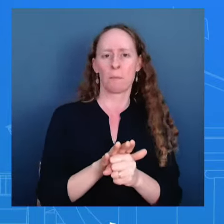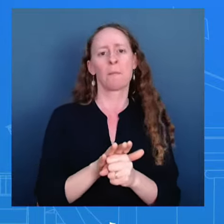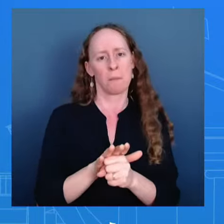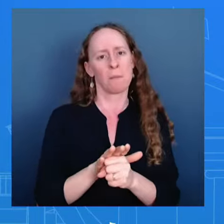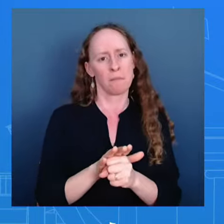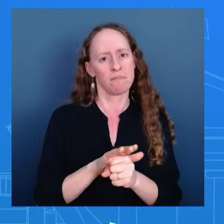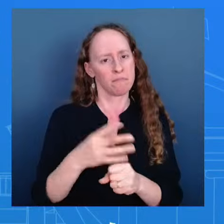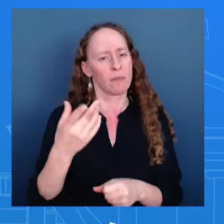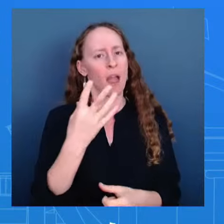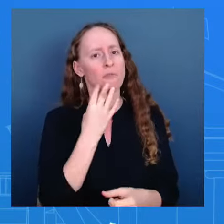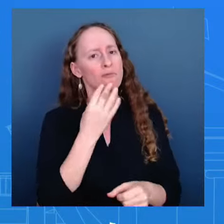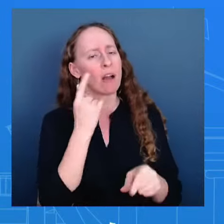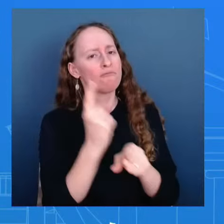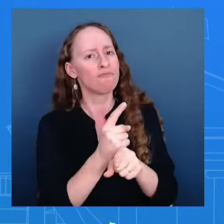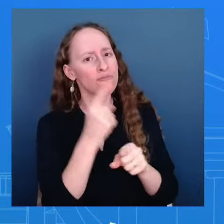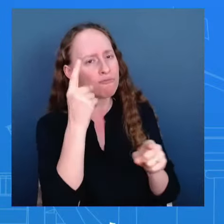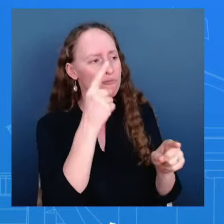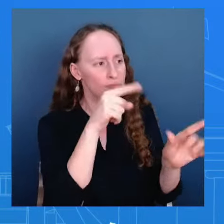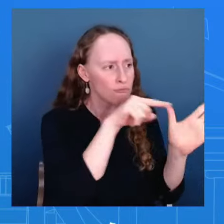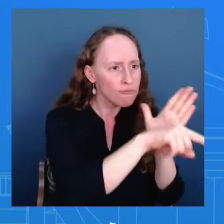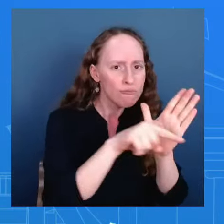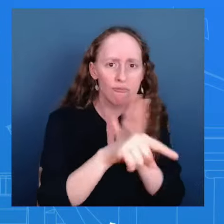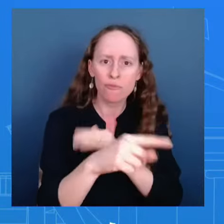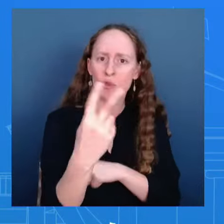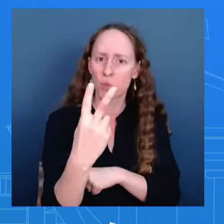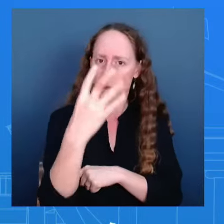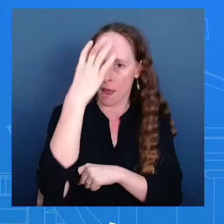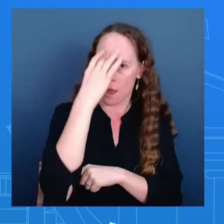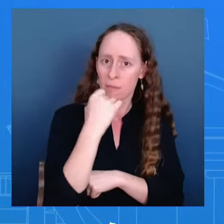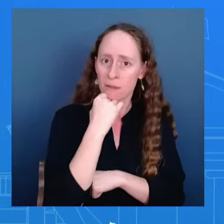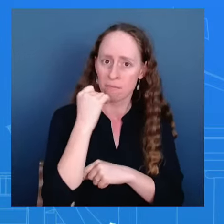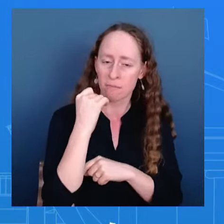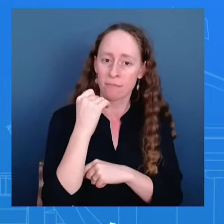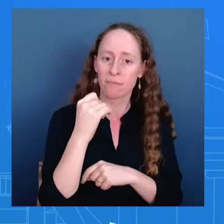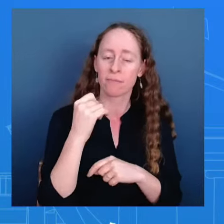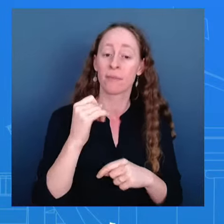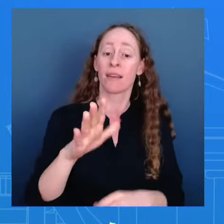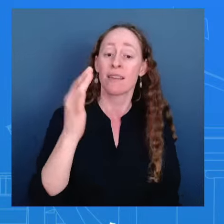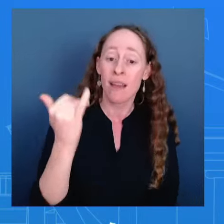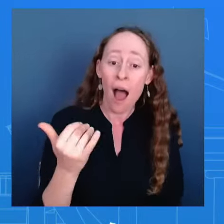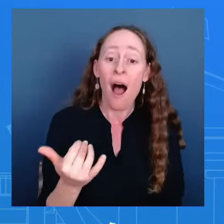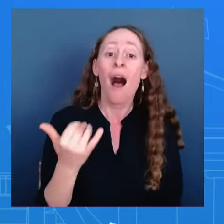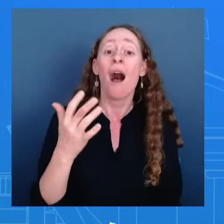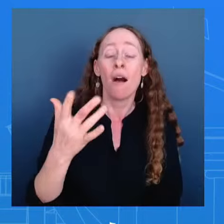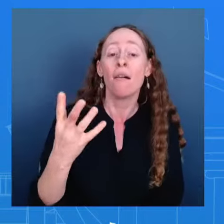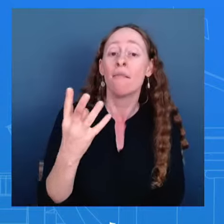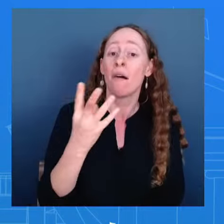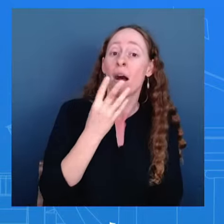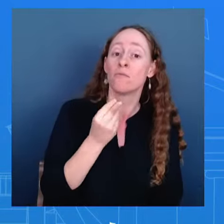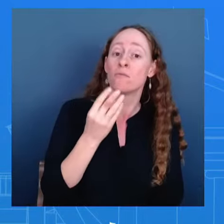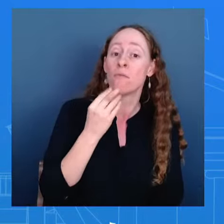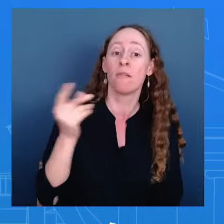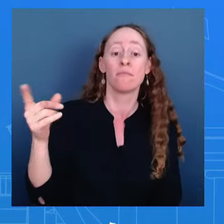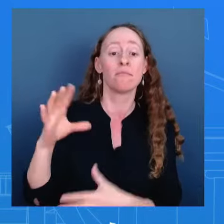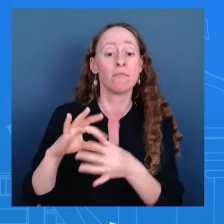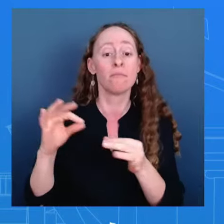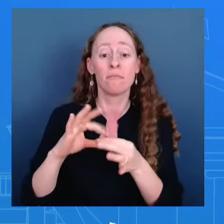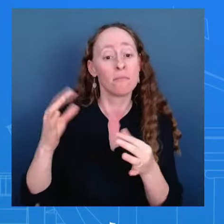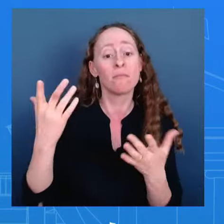As a matter of fact… Just a second, matter of fact, the Israelis have said they use 37 pound bombs, precision guided munitions,